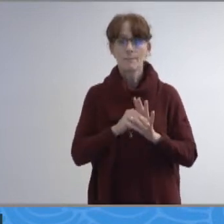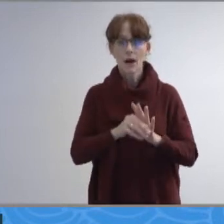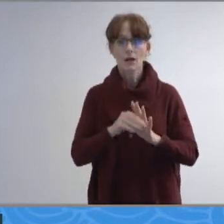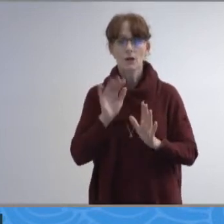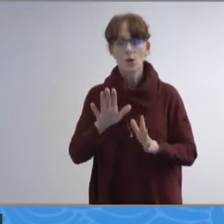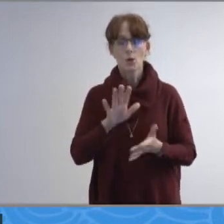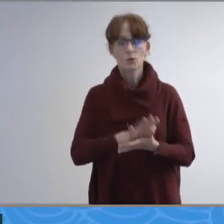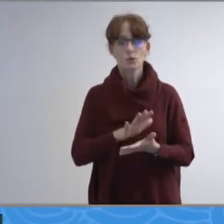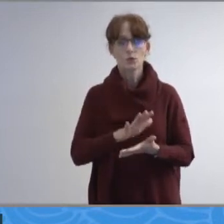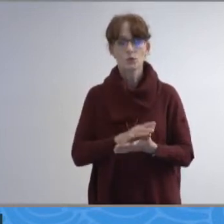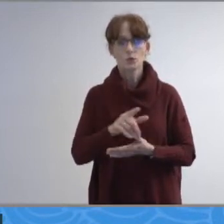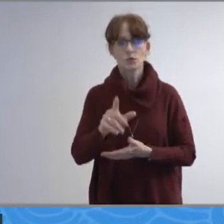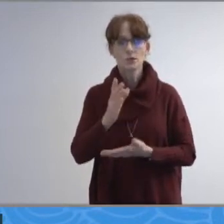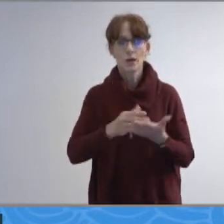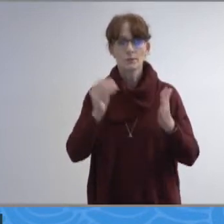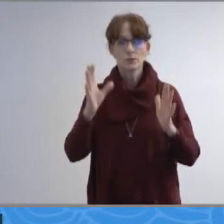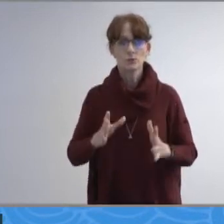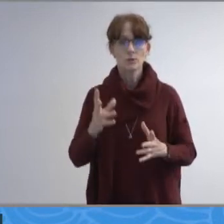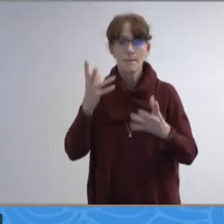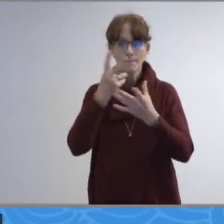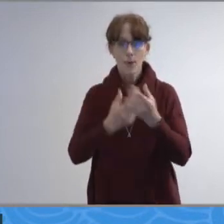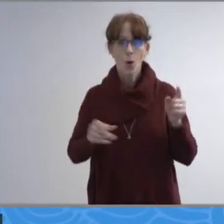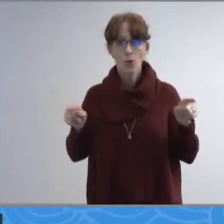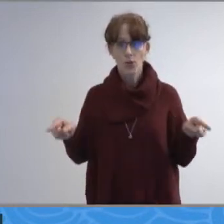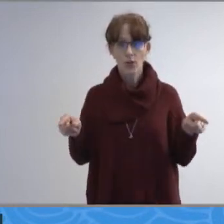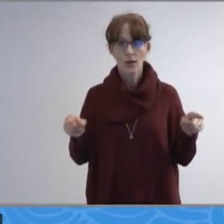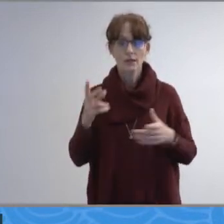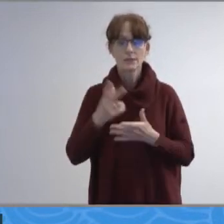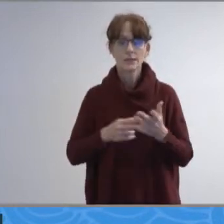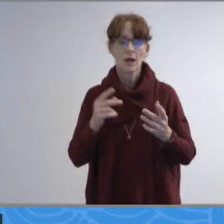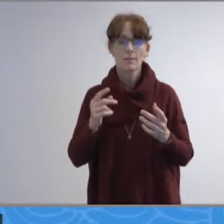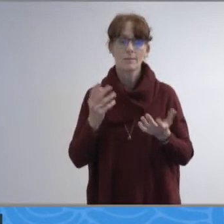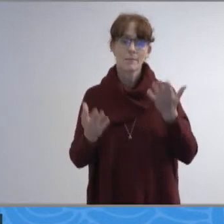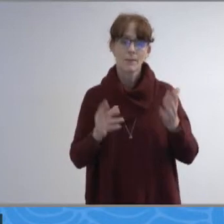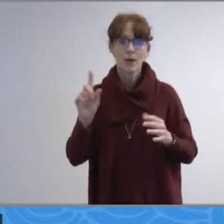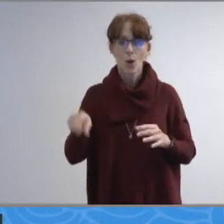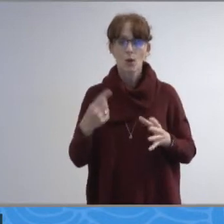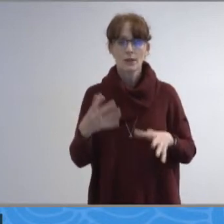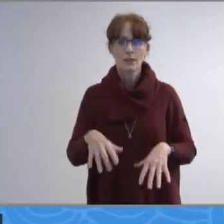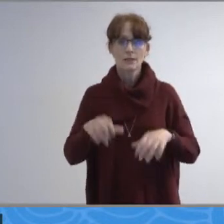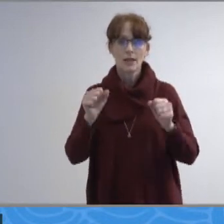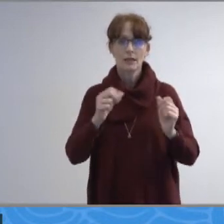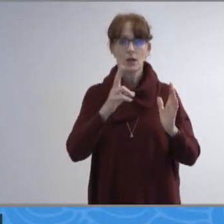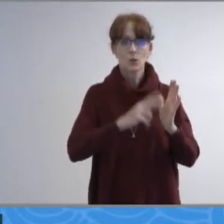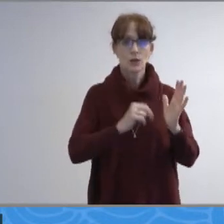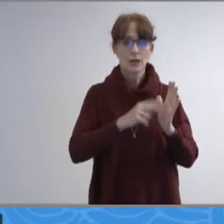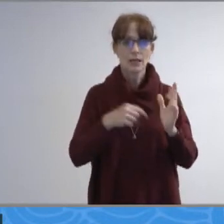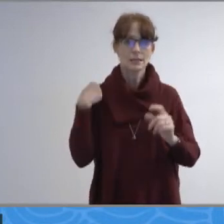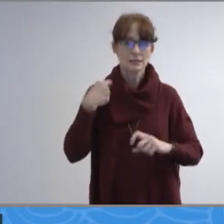would really be that some students will take both. Some students may end up only taking the assessment of reading in Spanish,